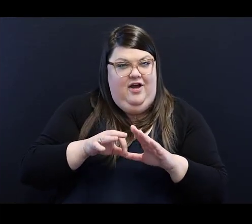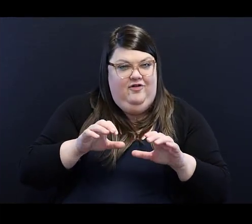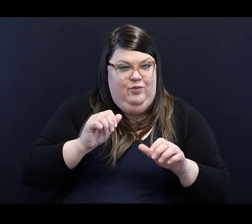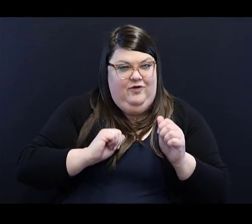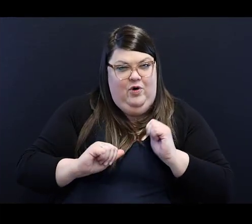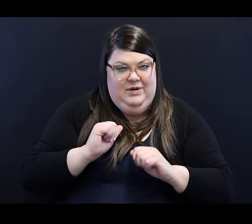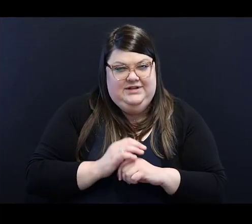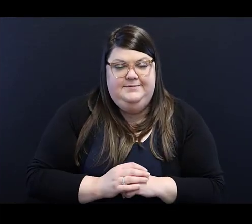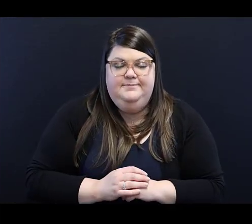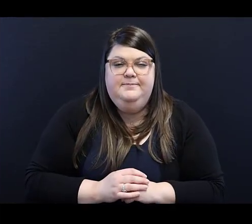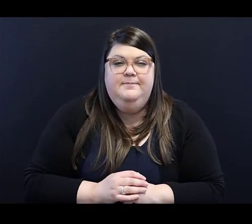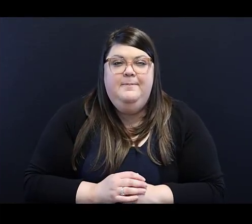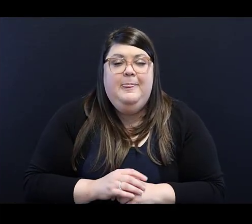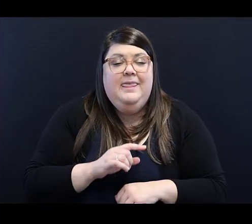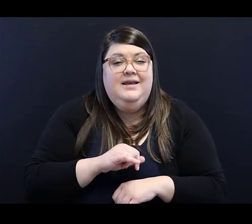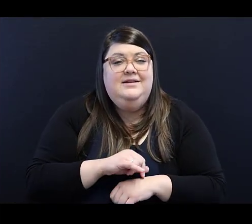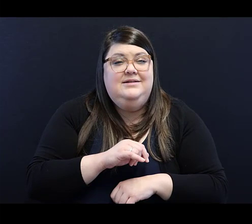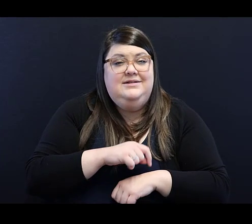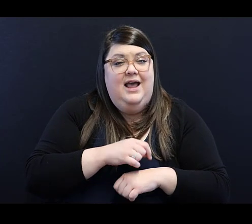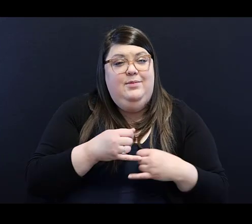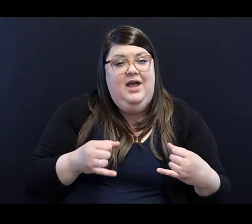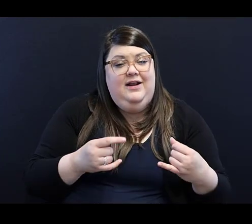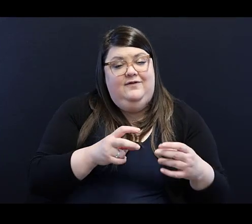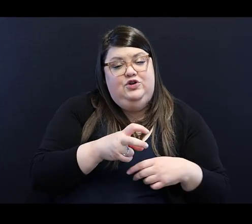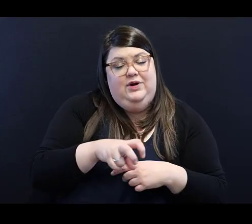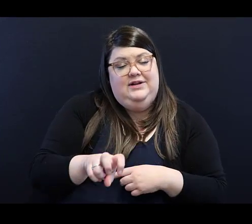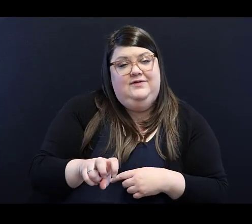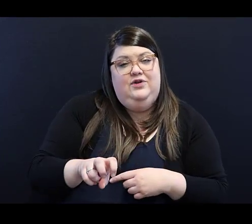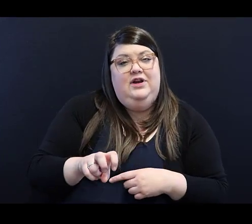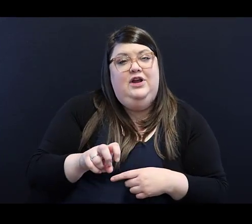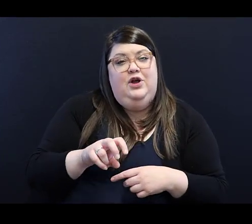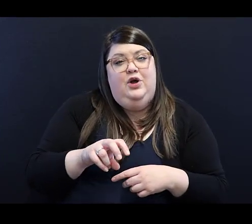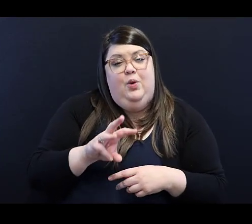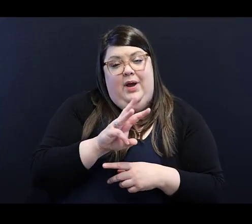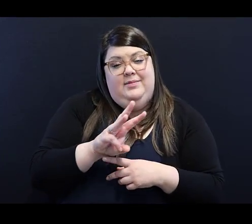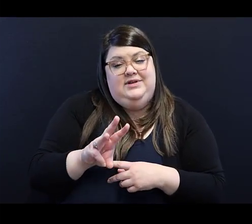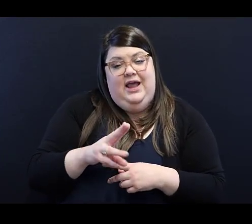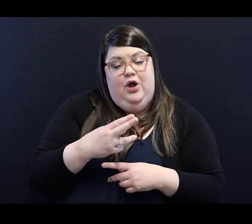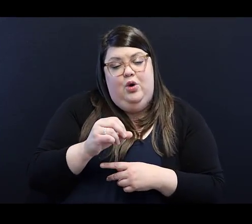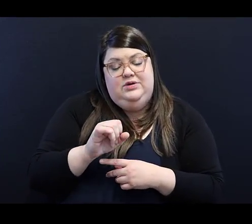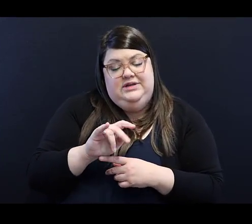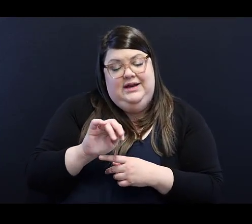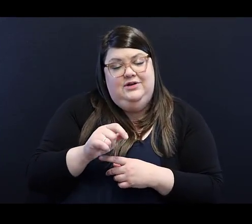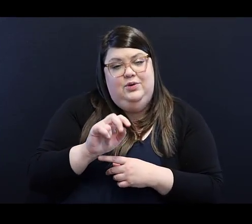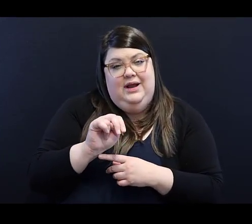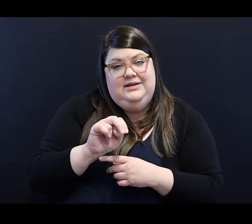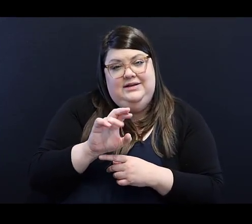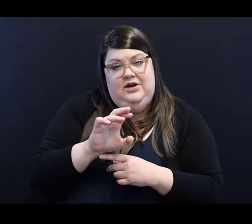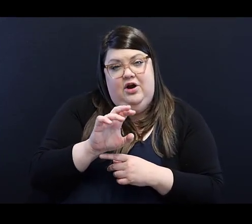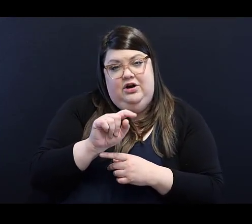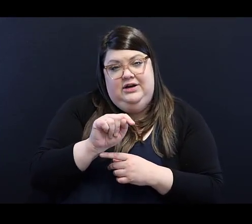Timeline for Transferring Website Hosting to the NCRTM. Page 5 of the Guide for Product